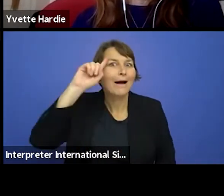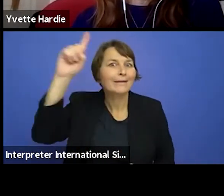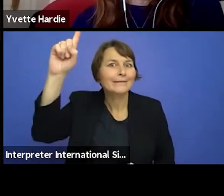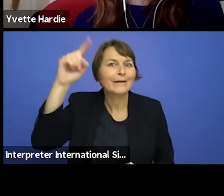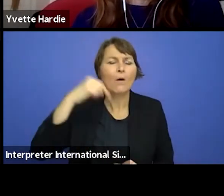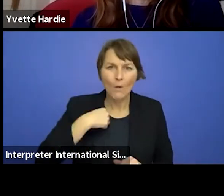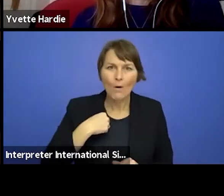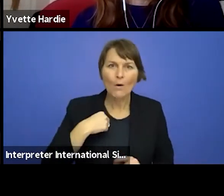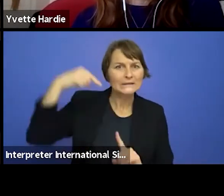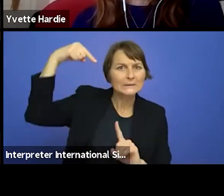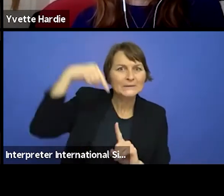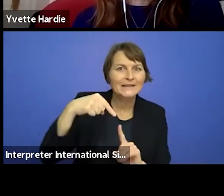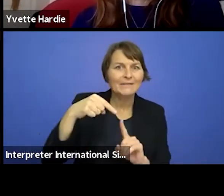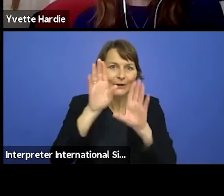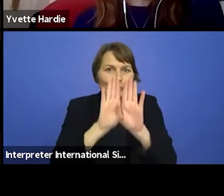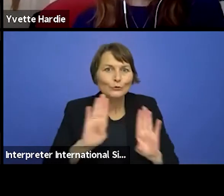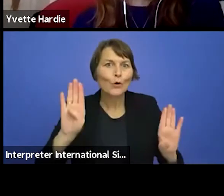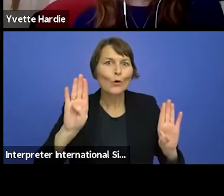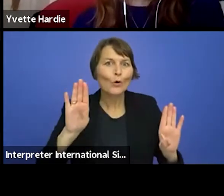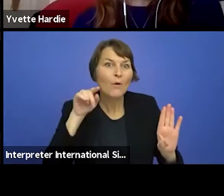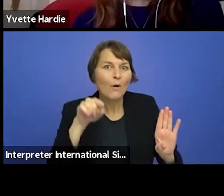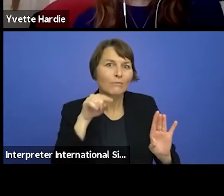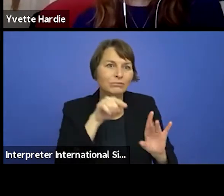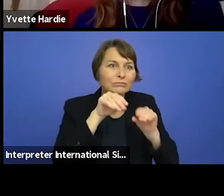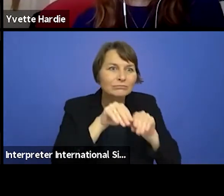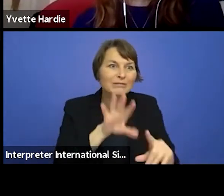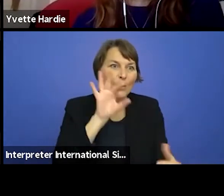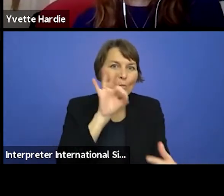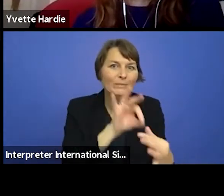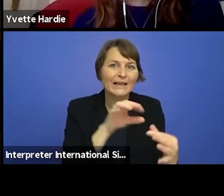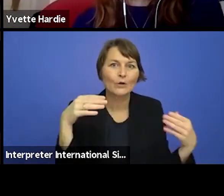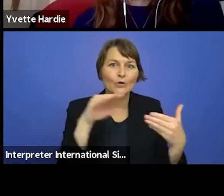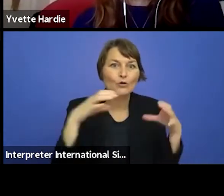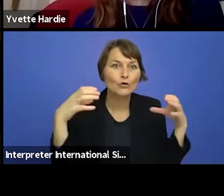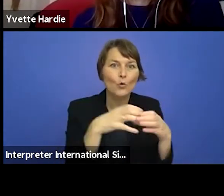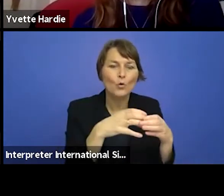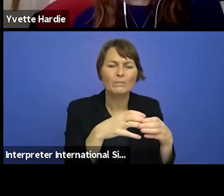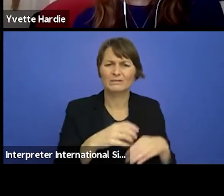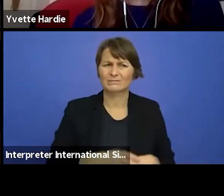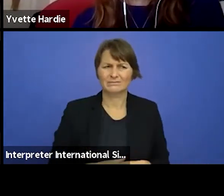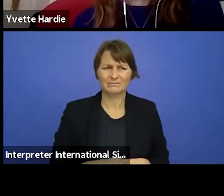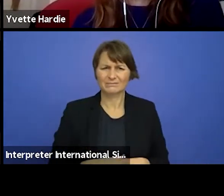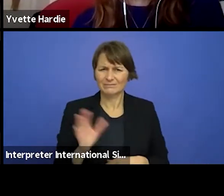you know this is like always like you know making like a big marker of like, yeah I mean there is differences but this is a lot of similitudes you know and